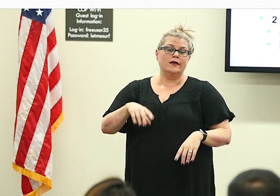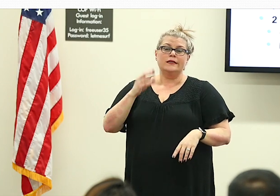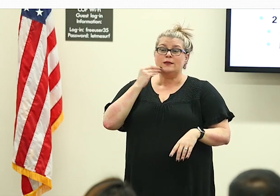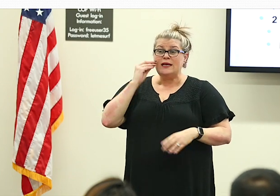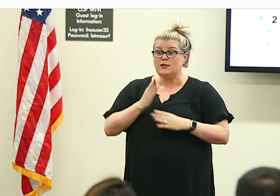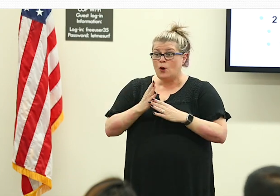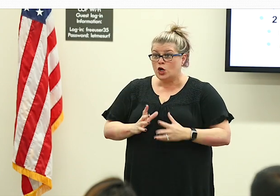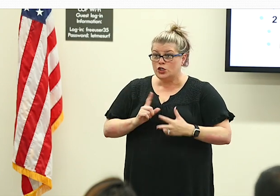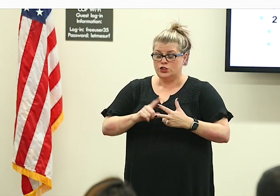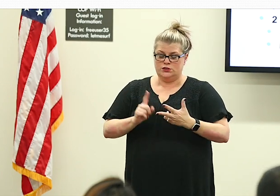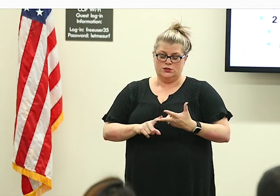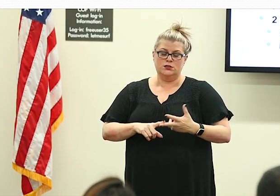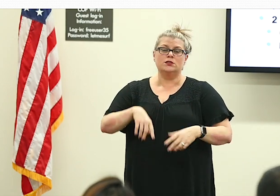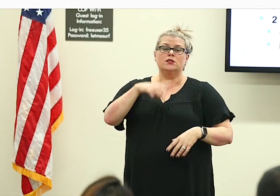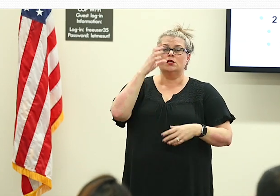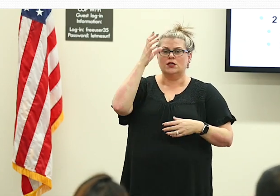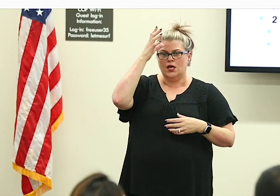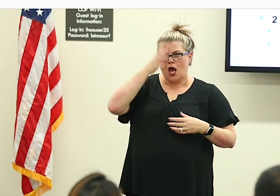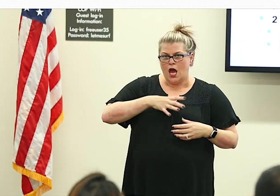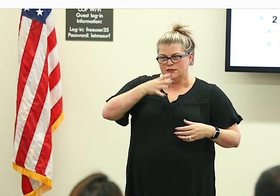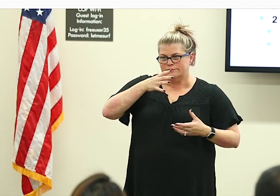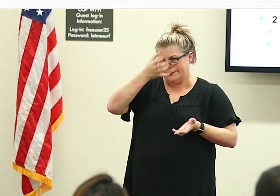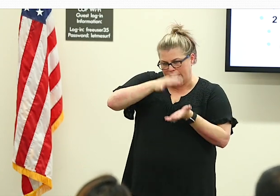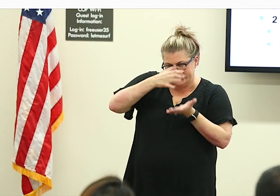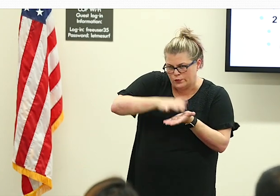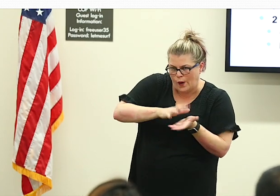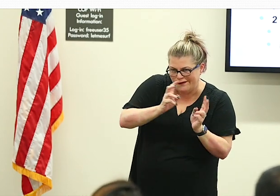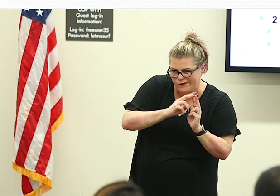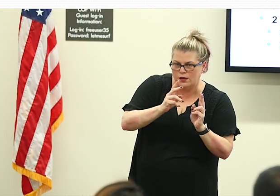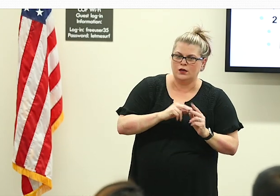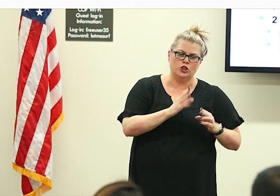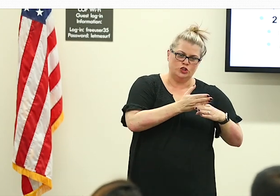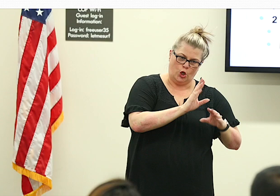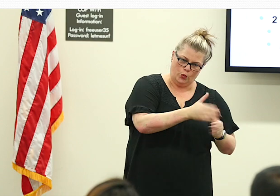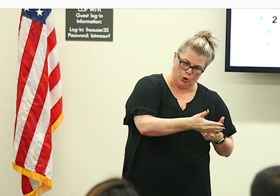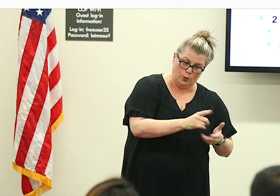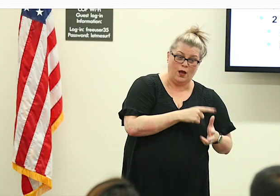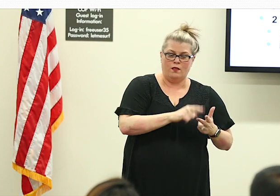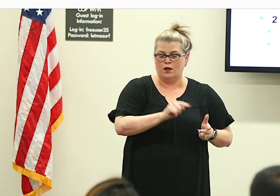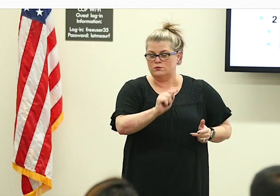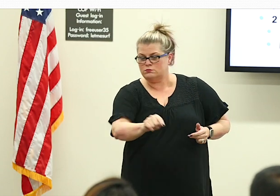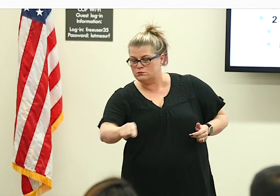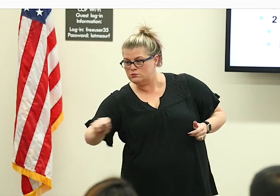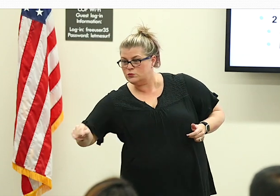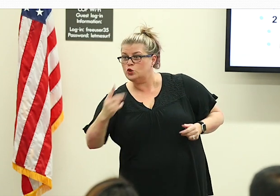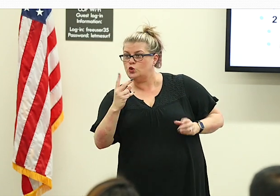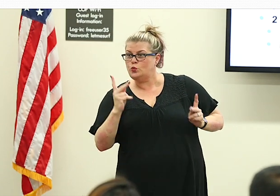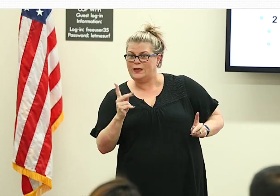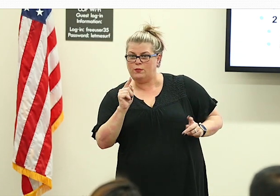they share a room. And two people per bedroom otherwise, unless they're opposite sex.